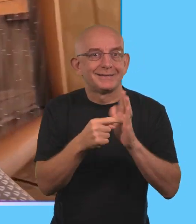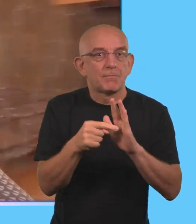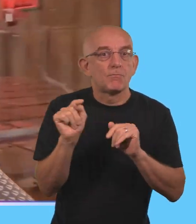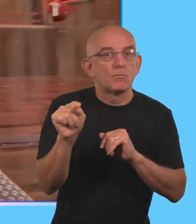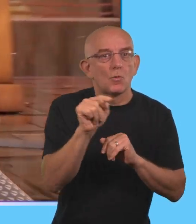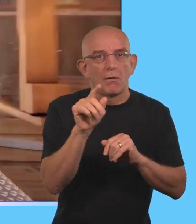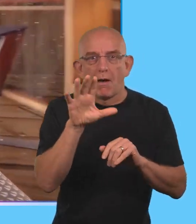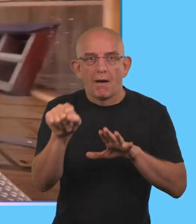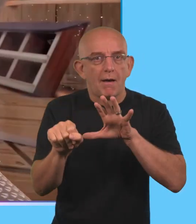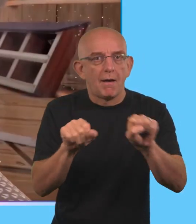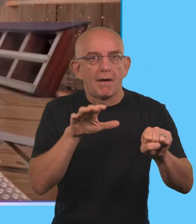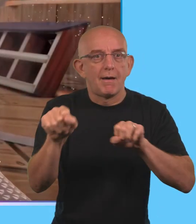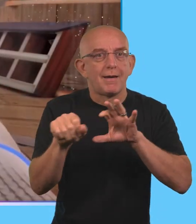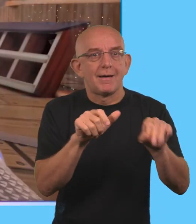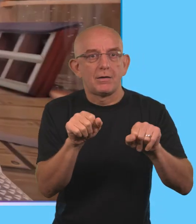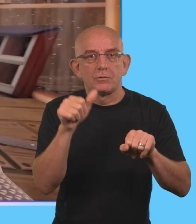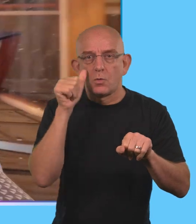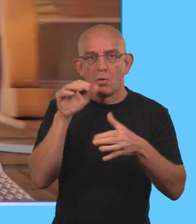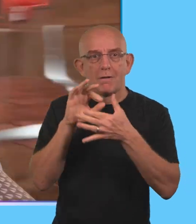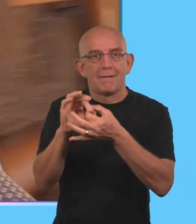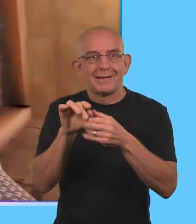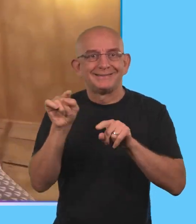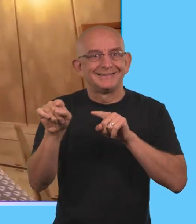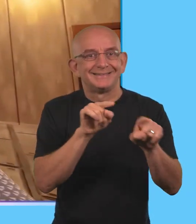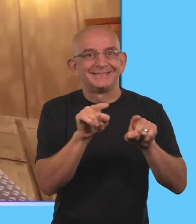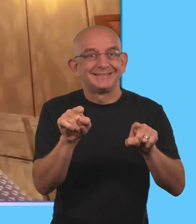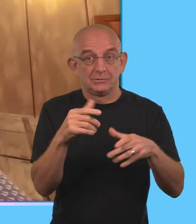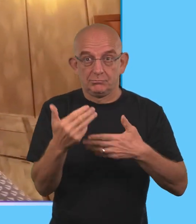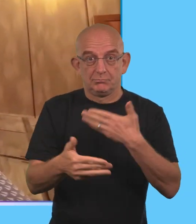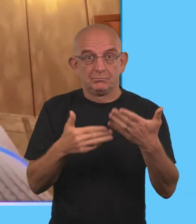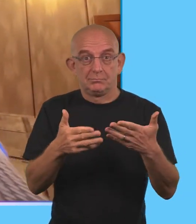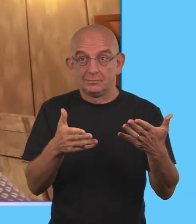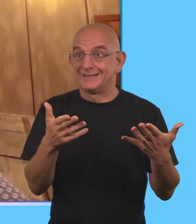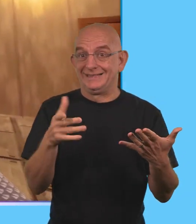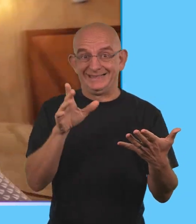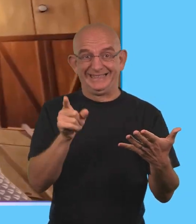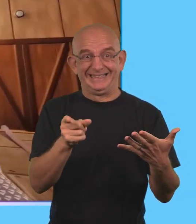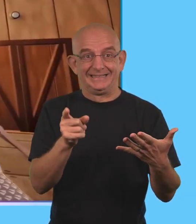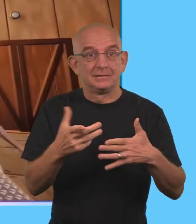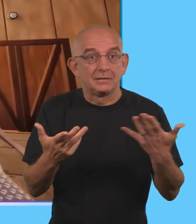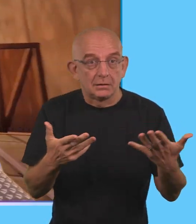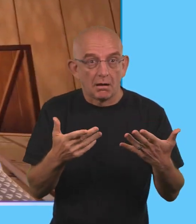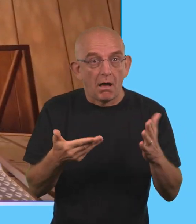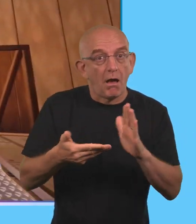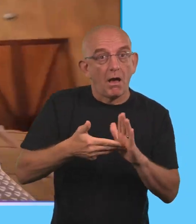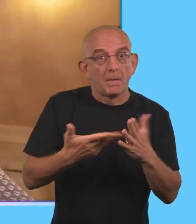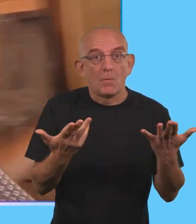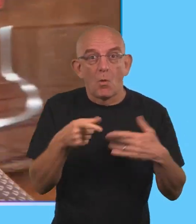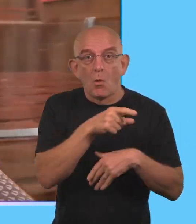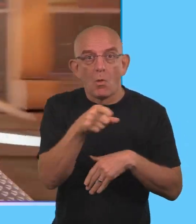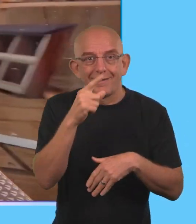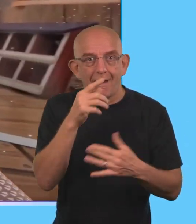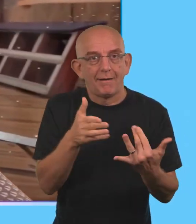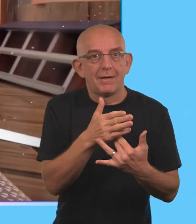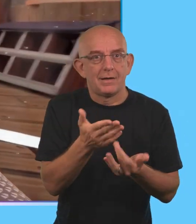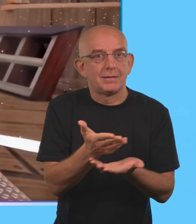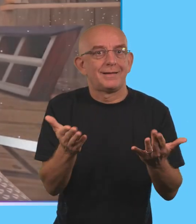And with symbol tracking, players can easily follow color interactions in real time, making puzzles more accessible than ever before.